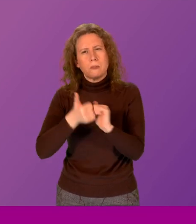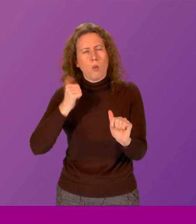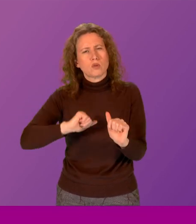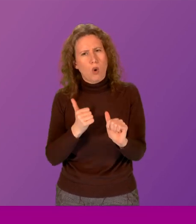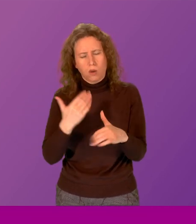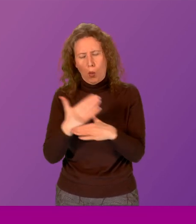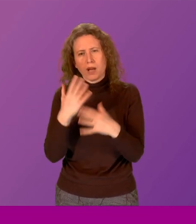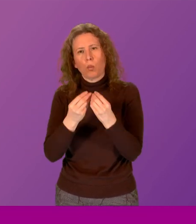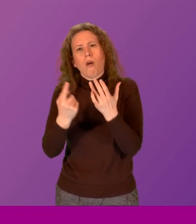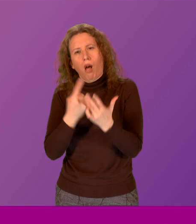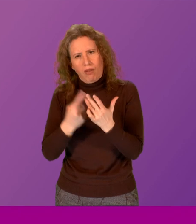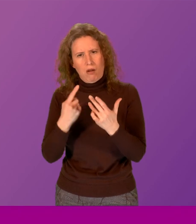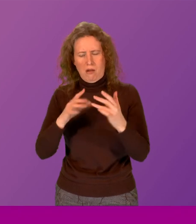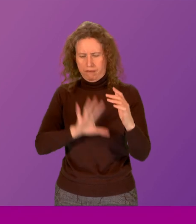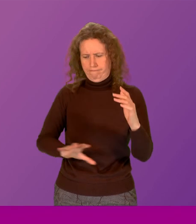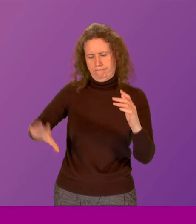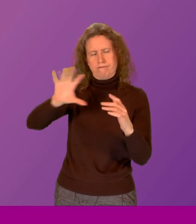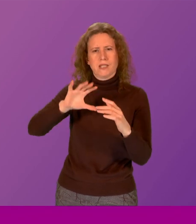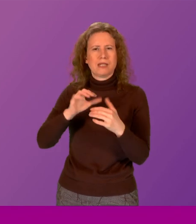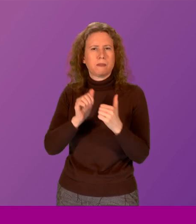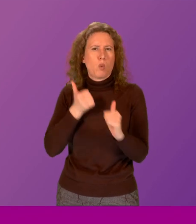home nation sports associations to explore what alternative artificial